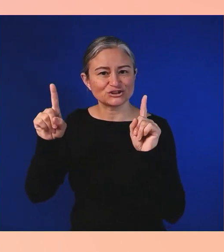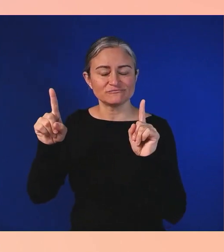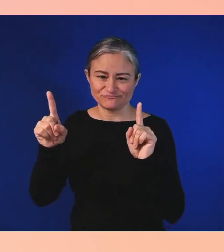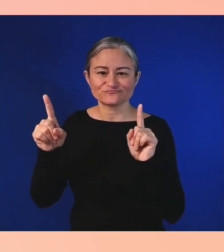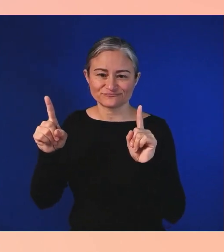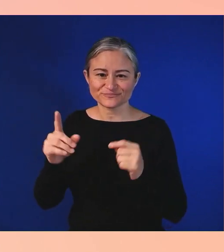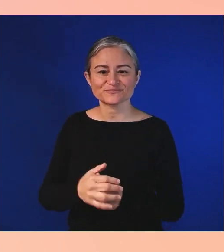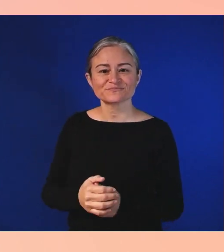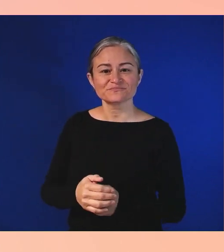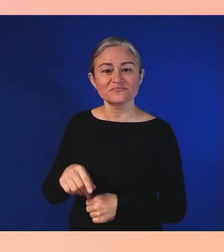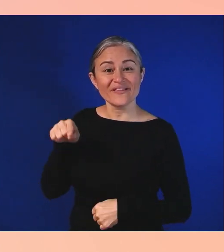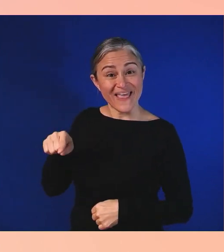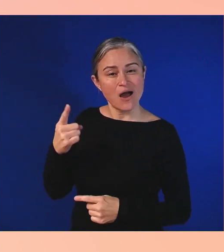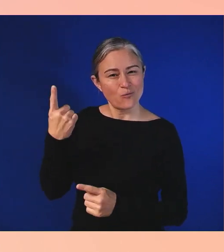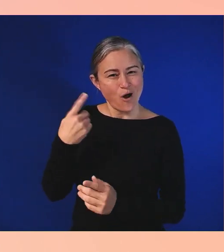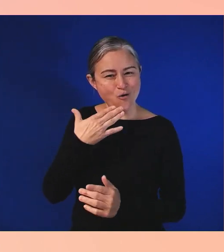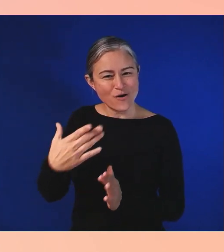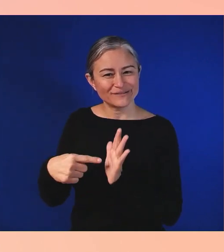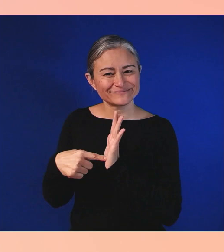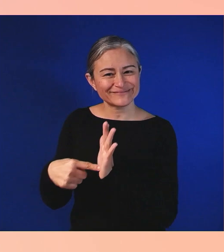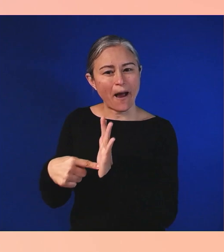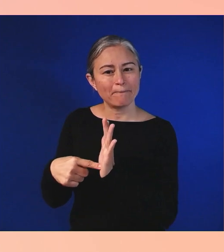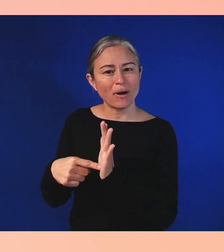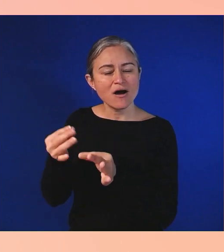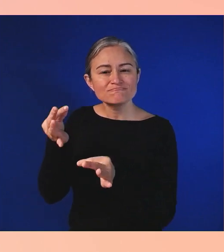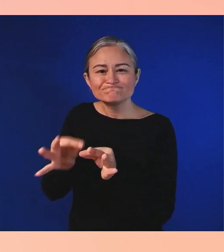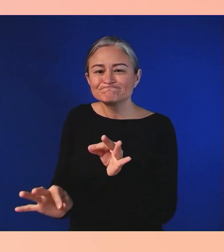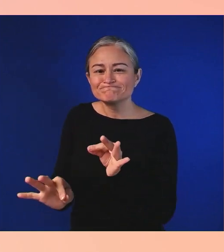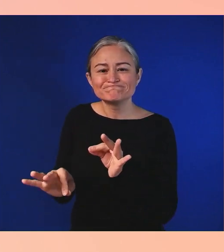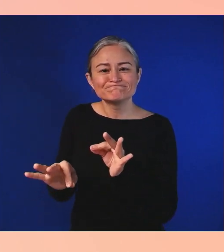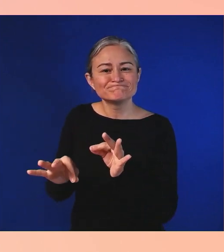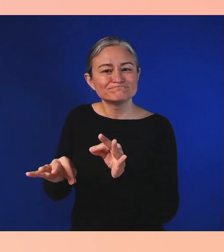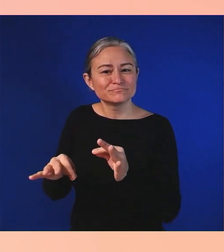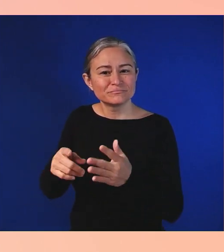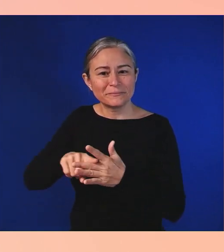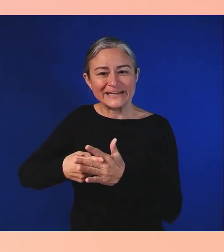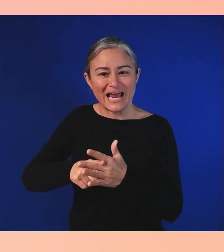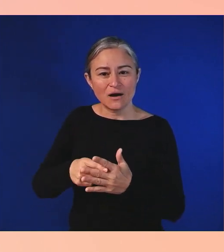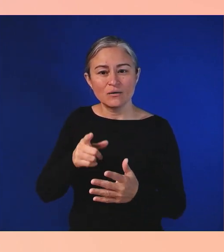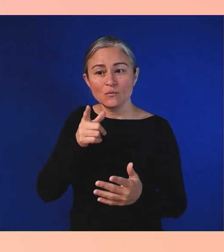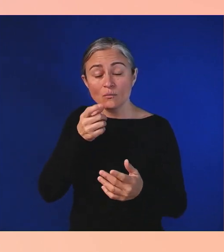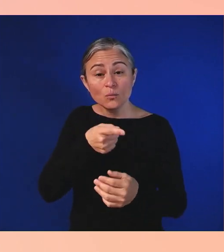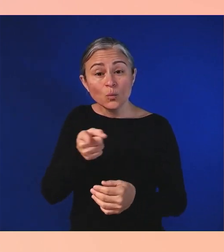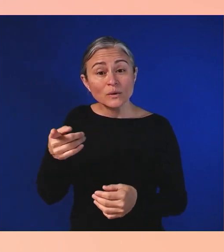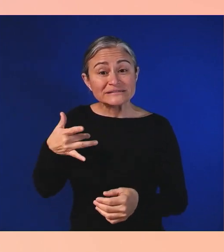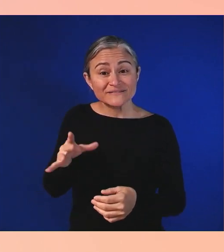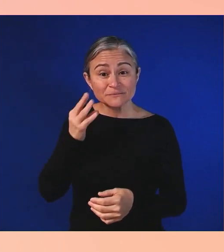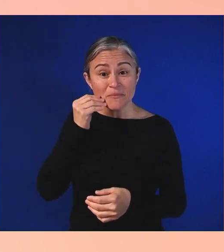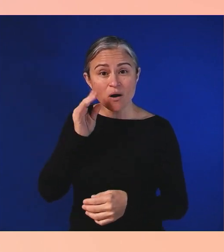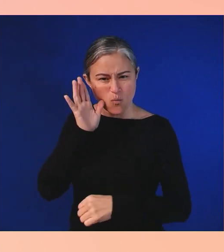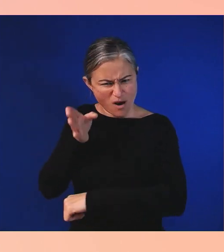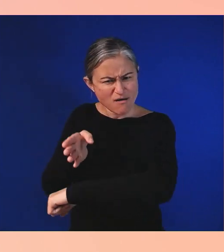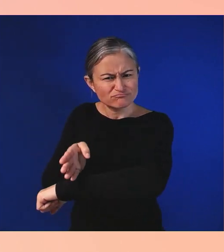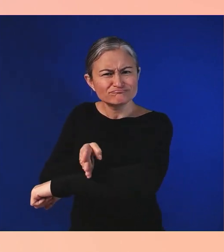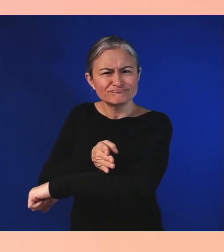By the way, I would like to add that the sounds used in the different audio cues can be